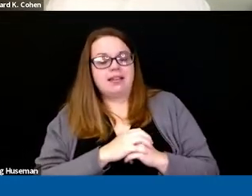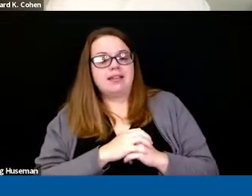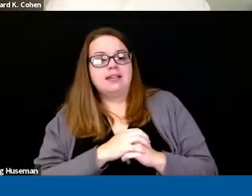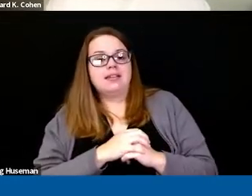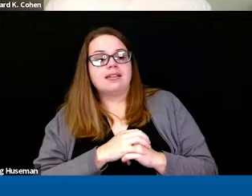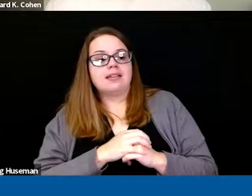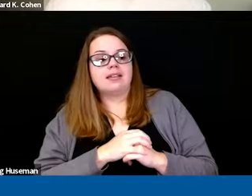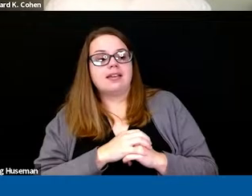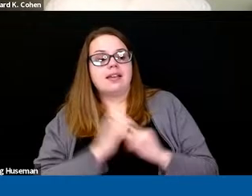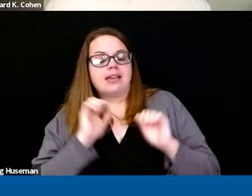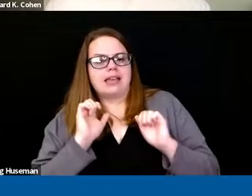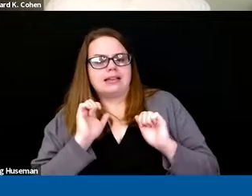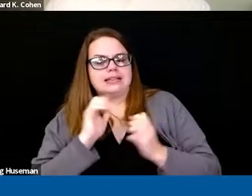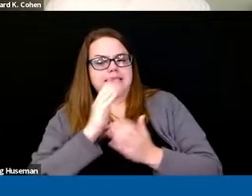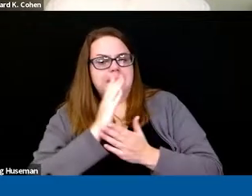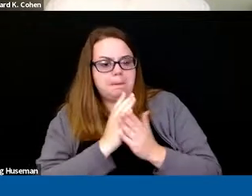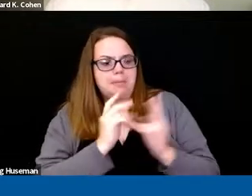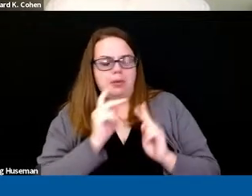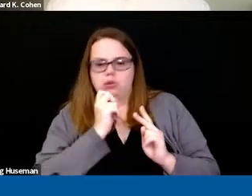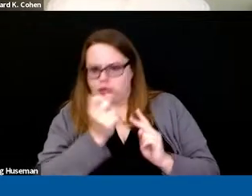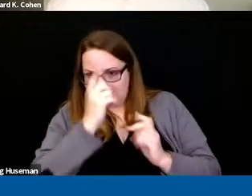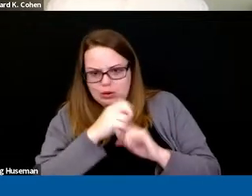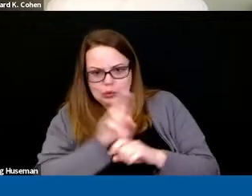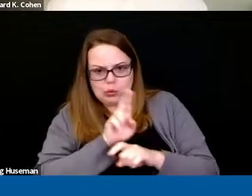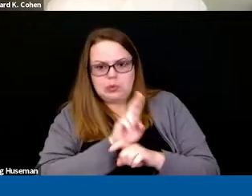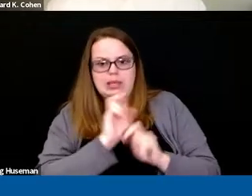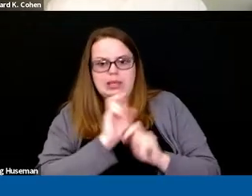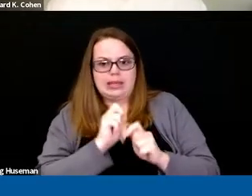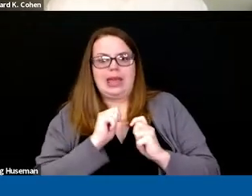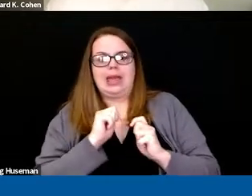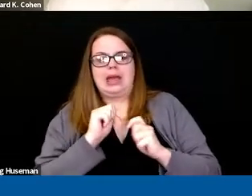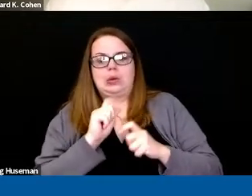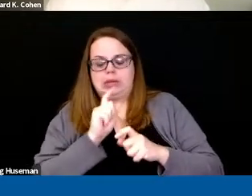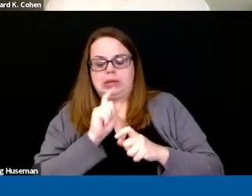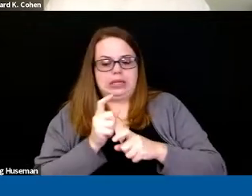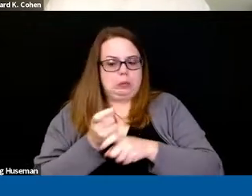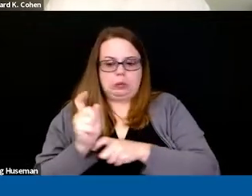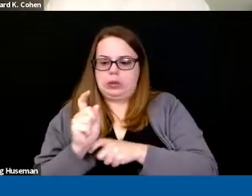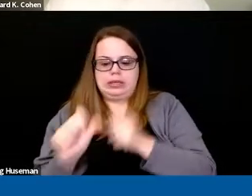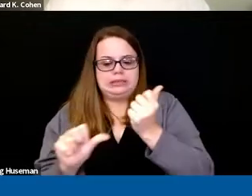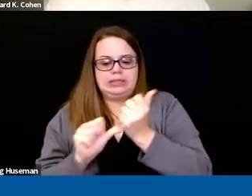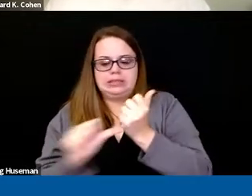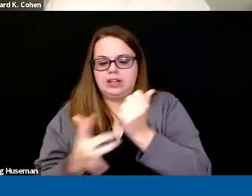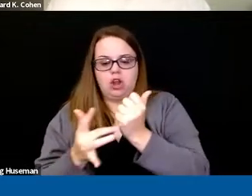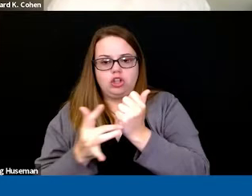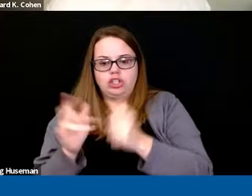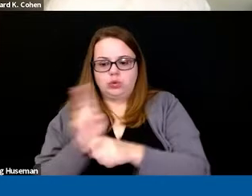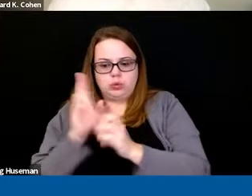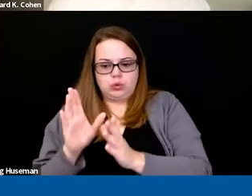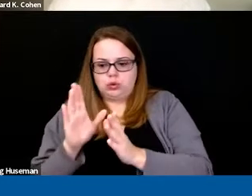It can be easily misunderstood and abused and can do some serious damage to assisted technology users. I think it's much easier to just say don't use it,